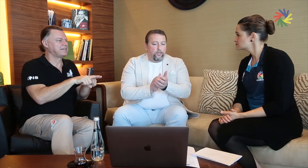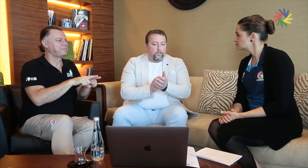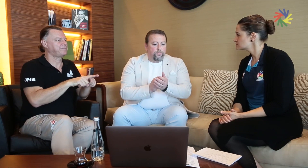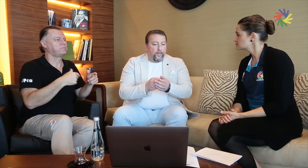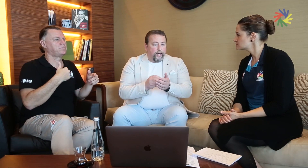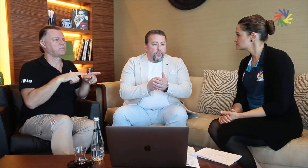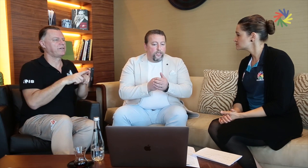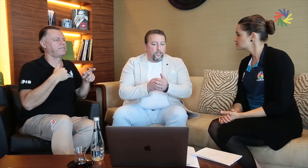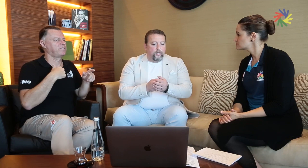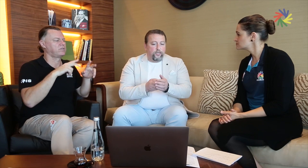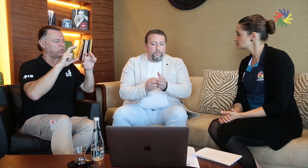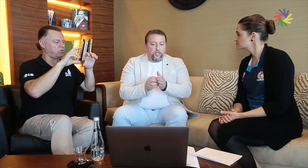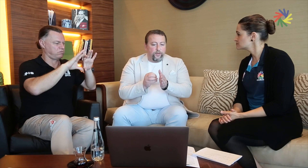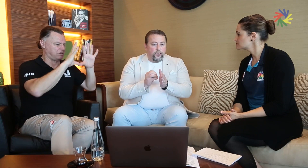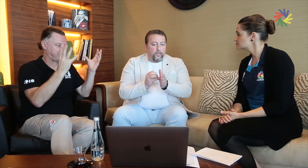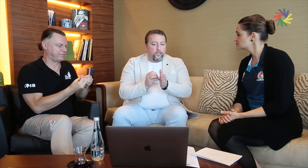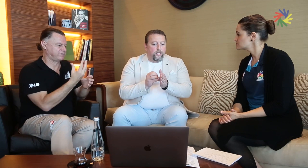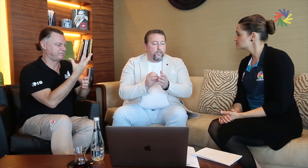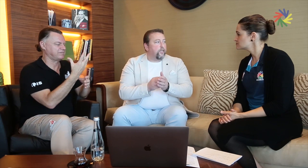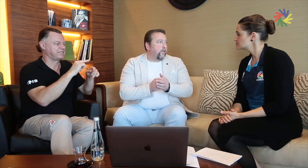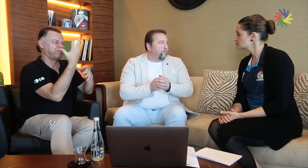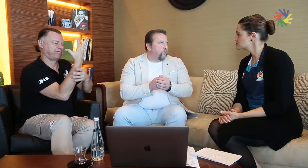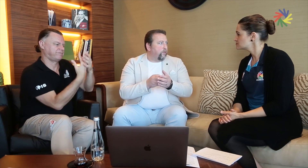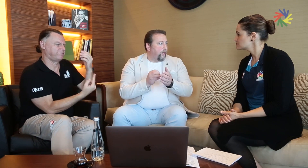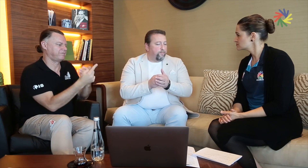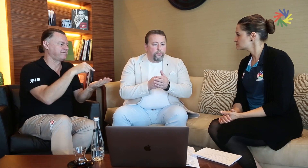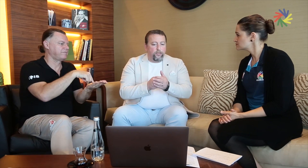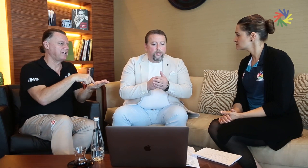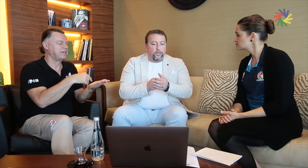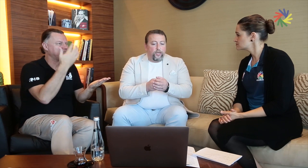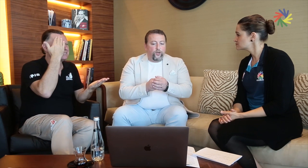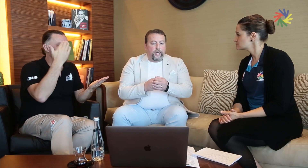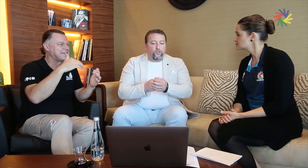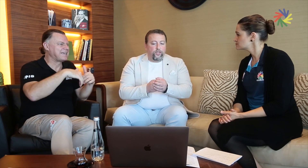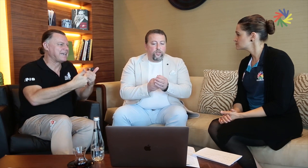Contest management, official result distribution, Scoreboard and web